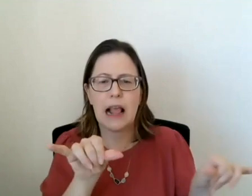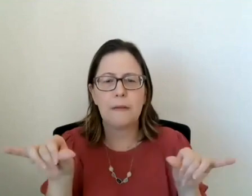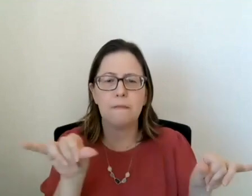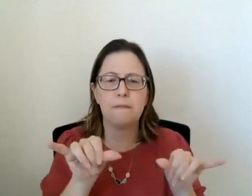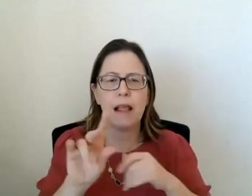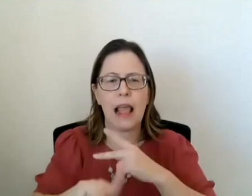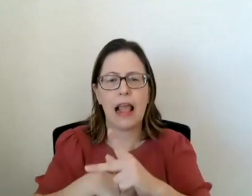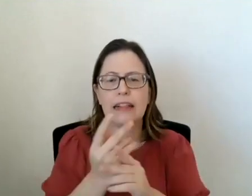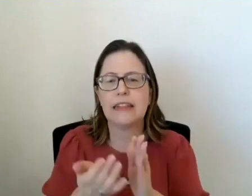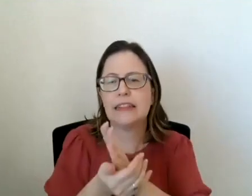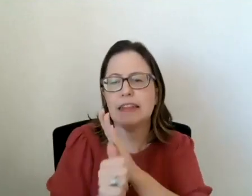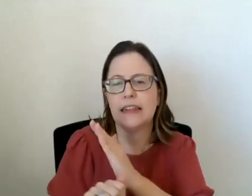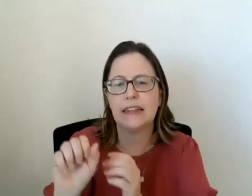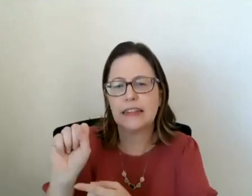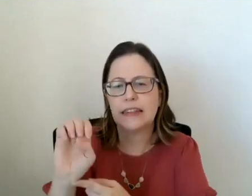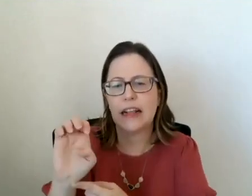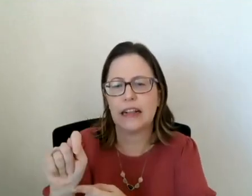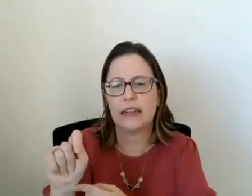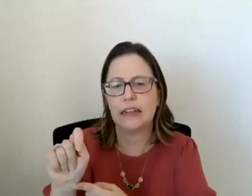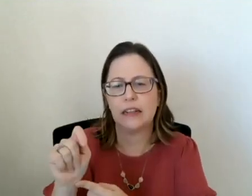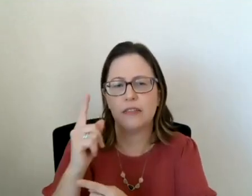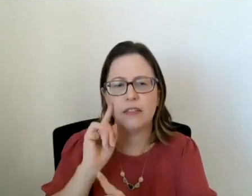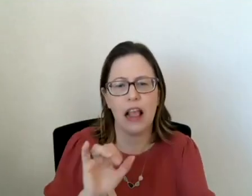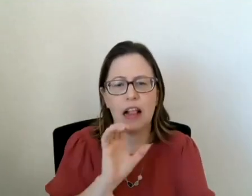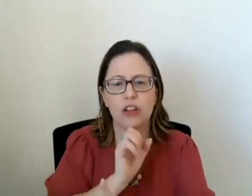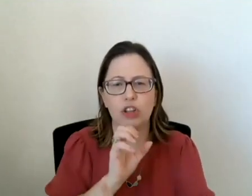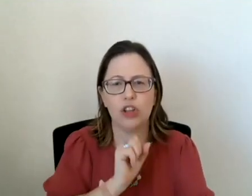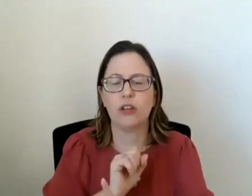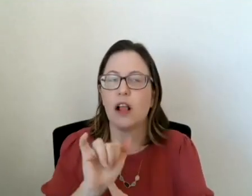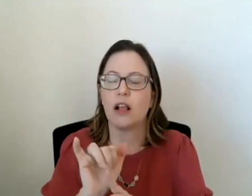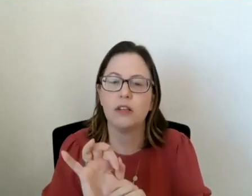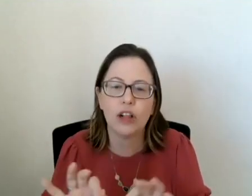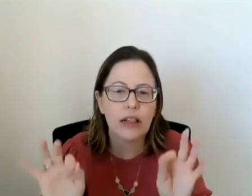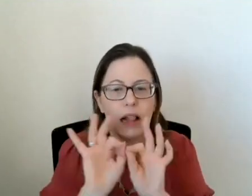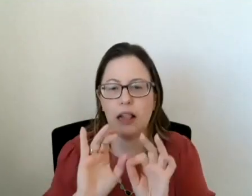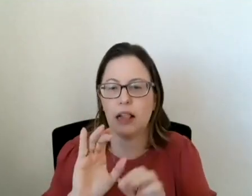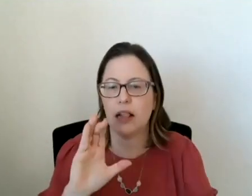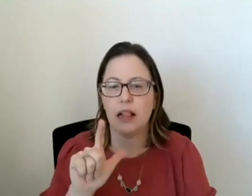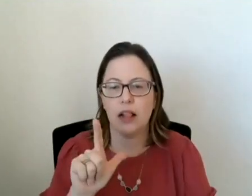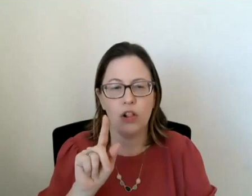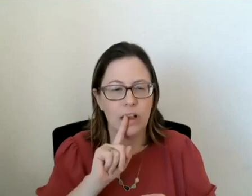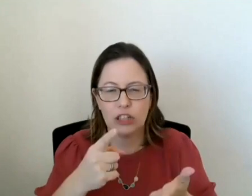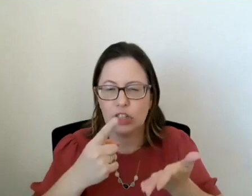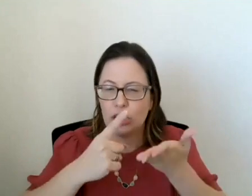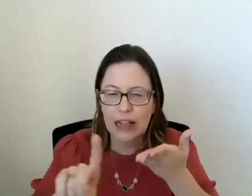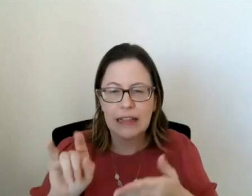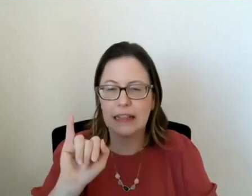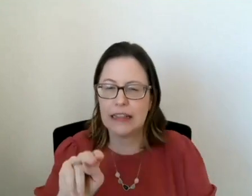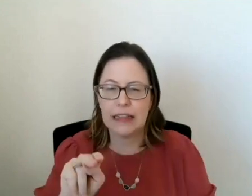and see how they line up. If it's the same skill set for that particular age of the child,